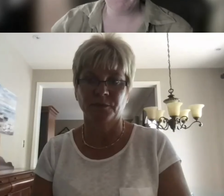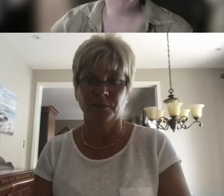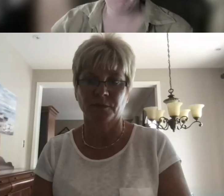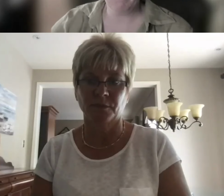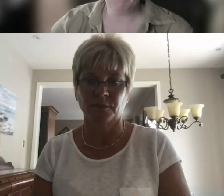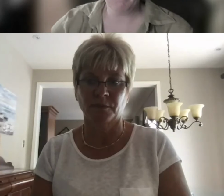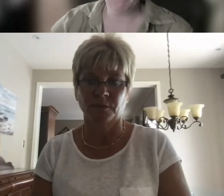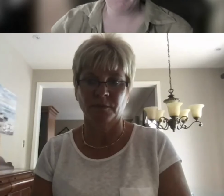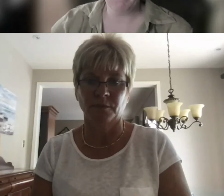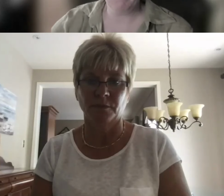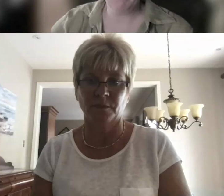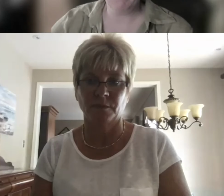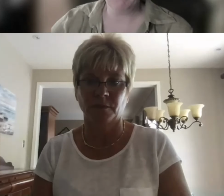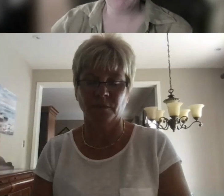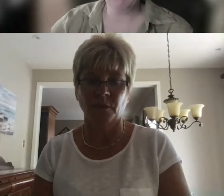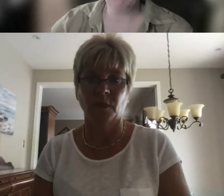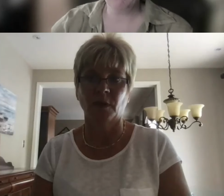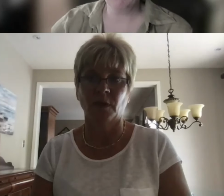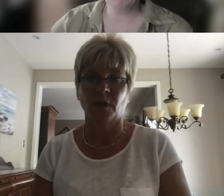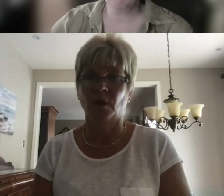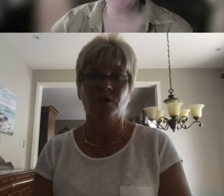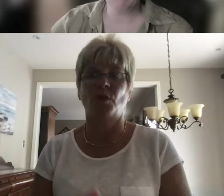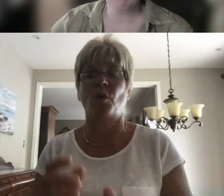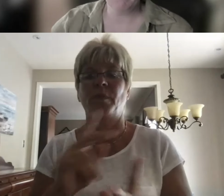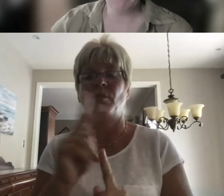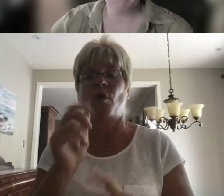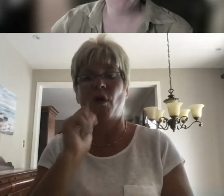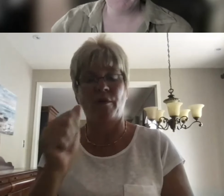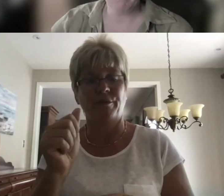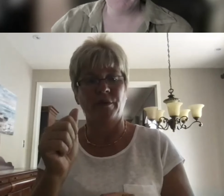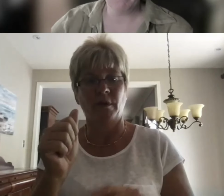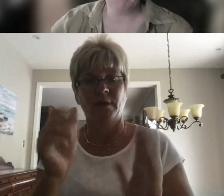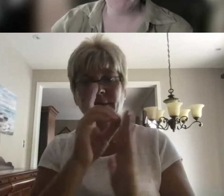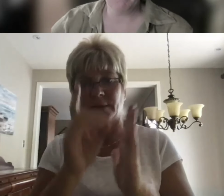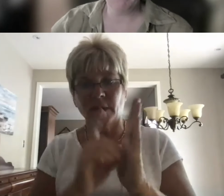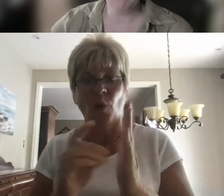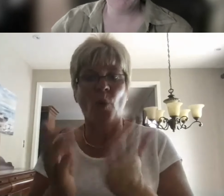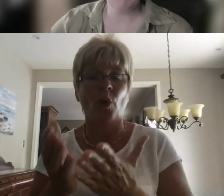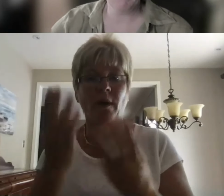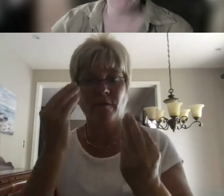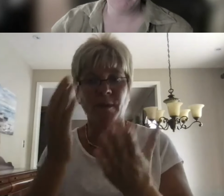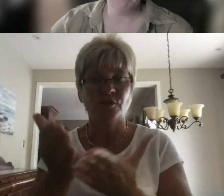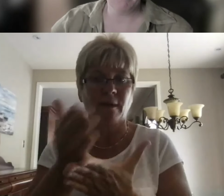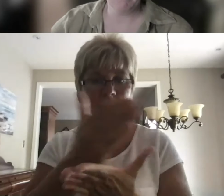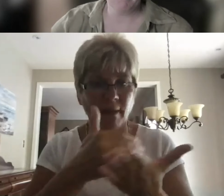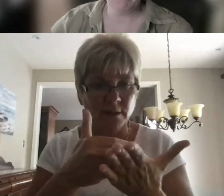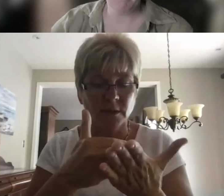design any of the innovations and therefore to collect any other data. Therefore it's like no matter what you look at,